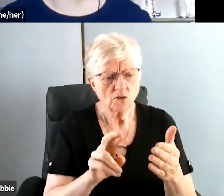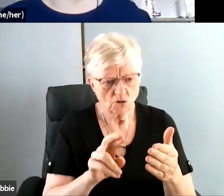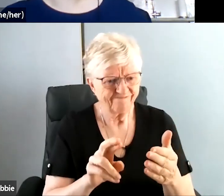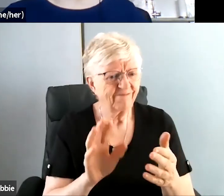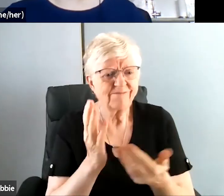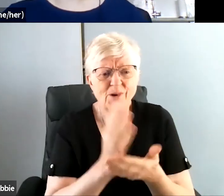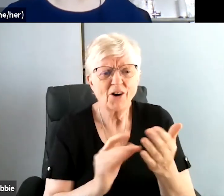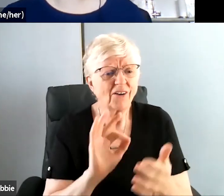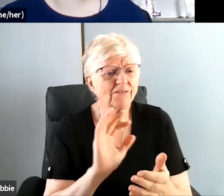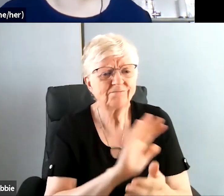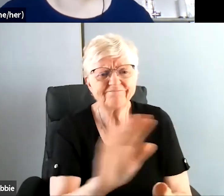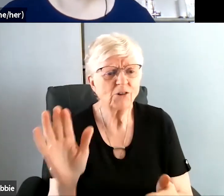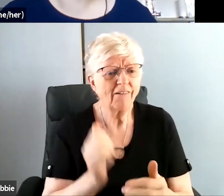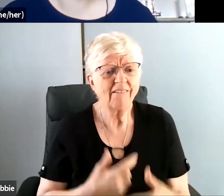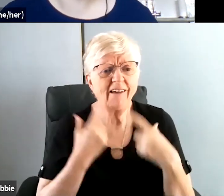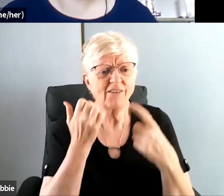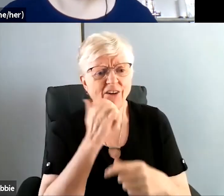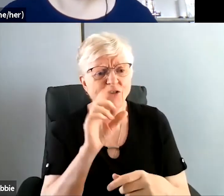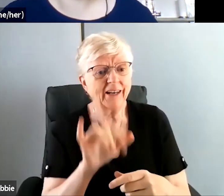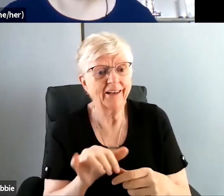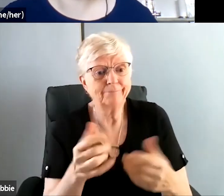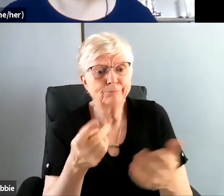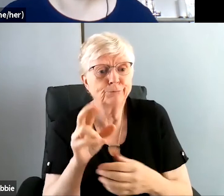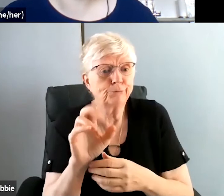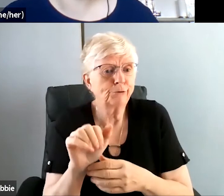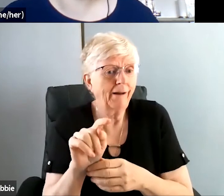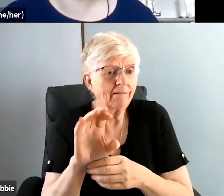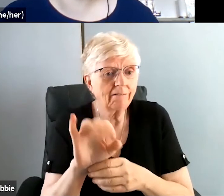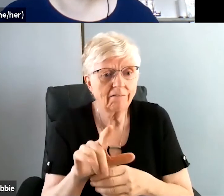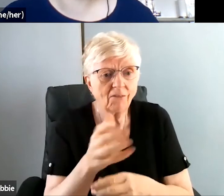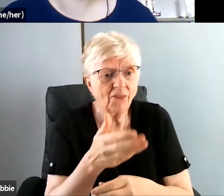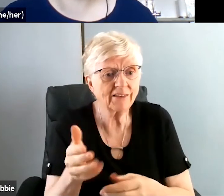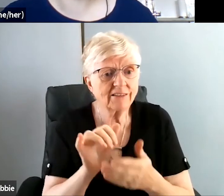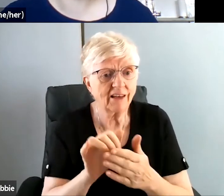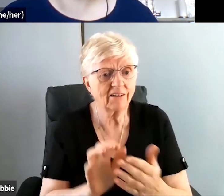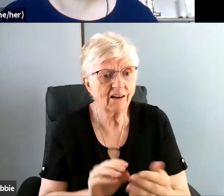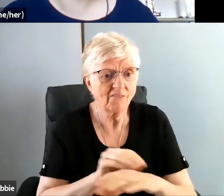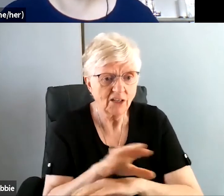ASPECTS OF THRIVING IN THIS PANDEMIC AND THE LOCK